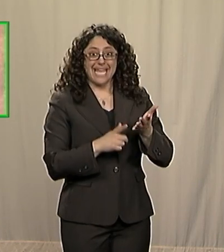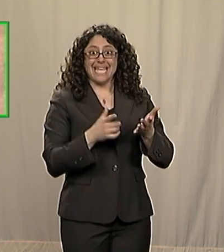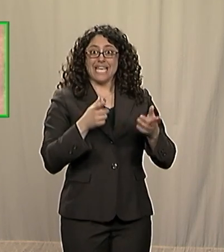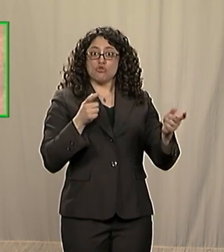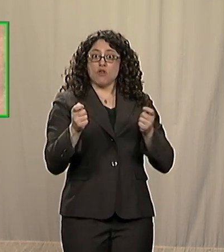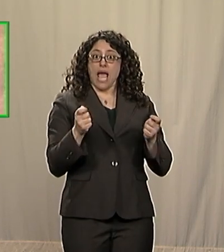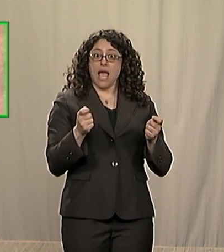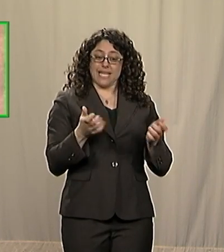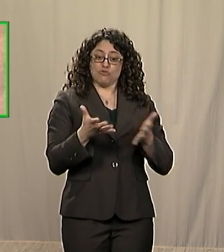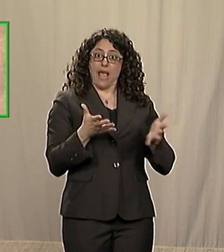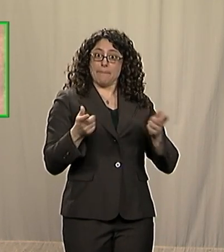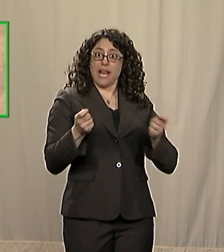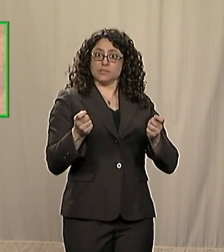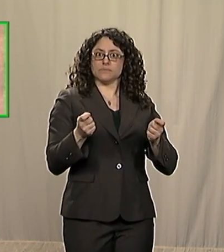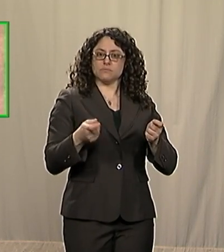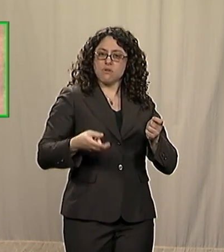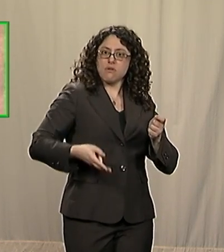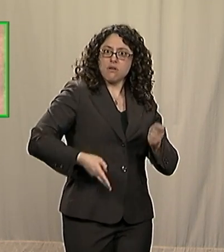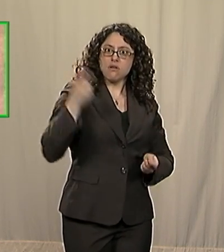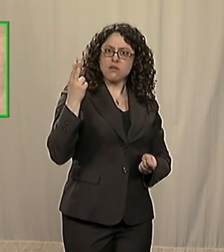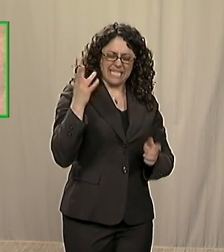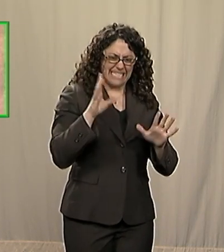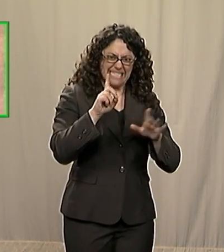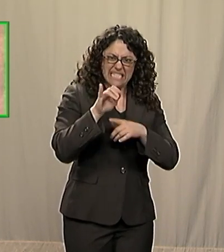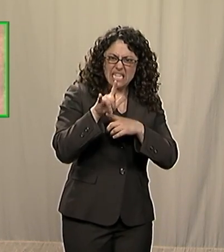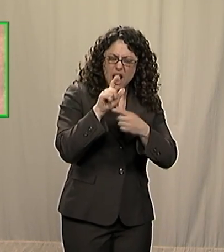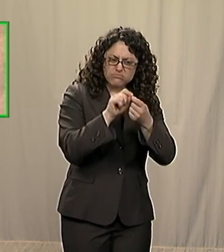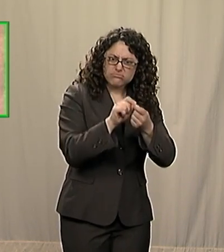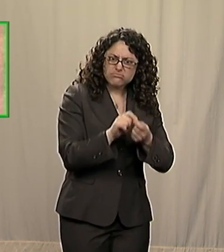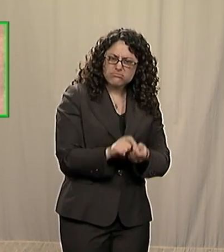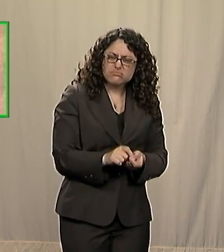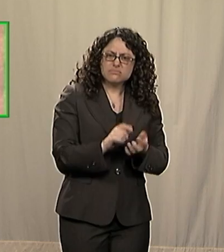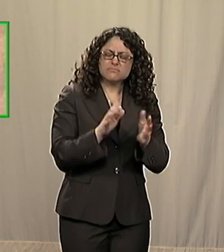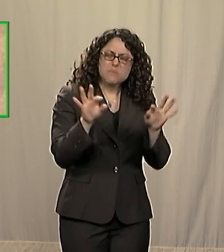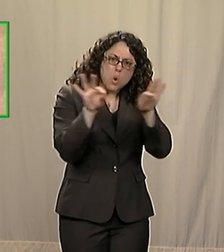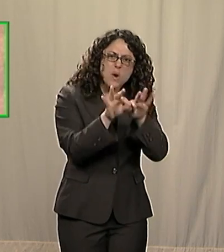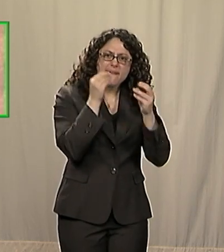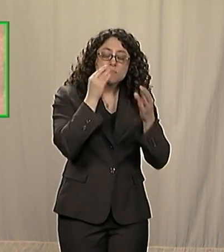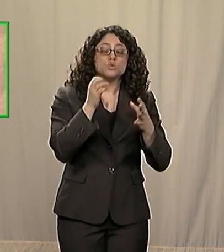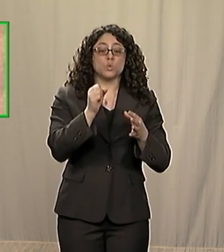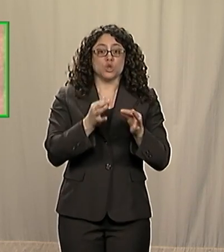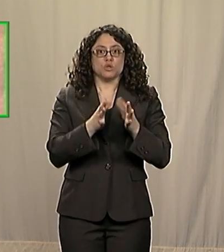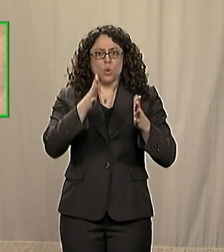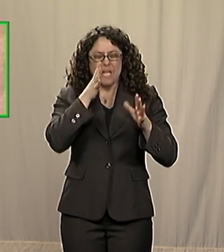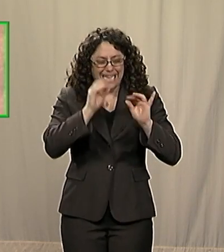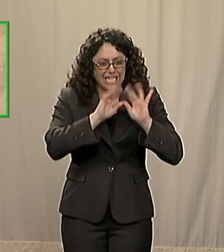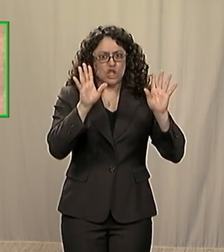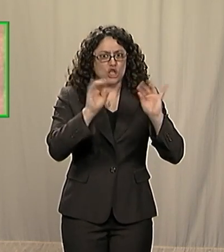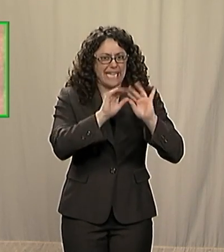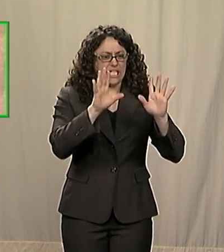Because the level of detail is crucially important. So the interpreter is going to err on the side of being very, very clear and making sure they manage